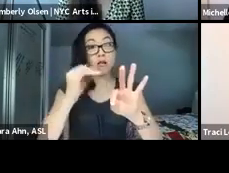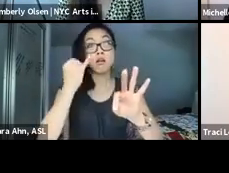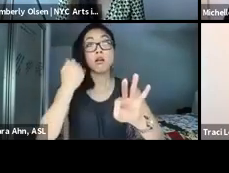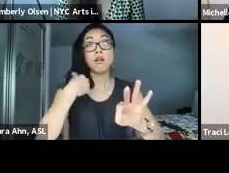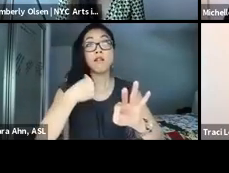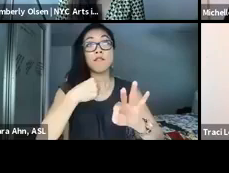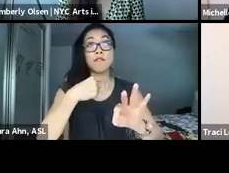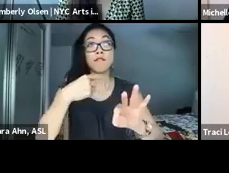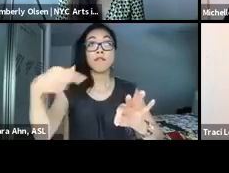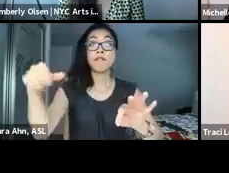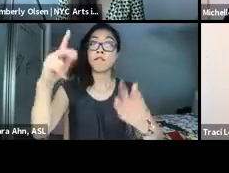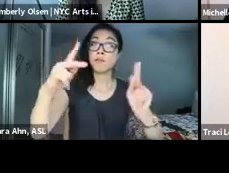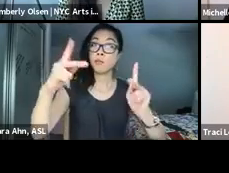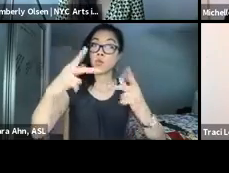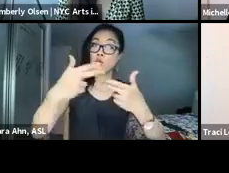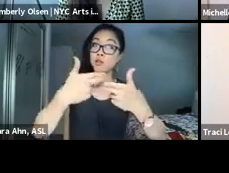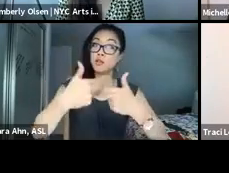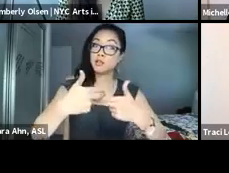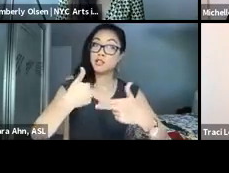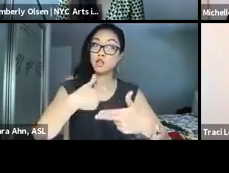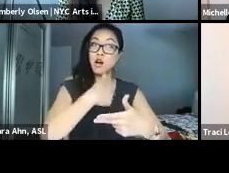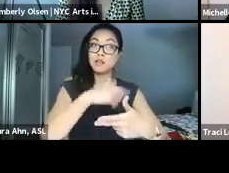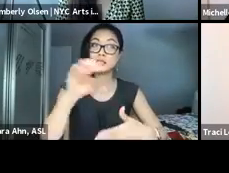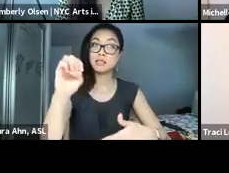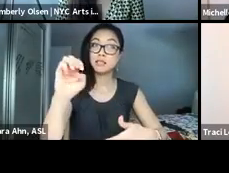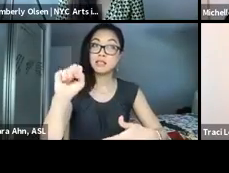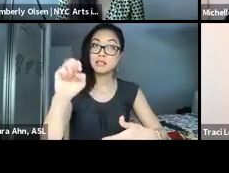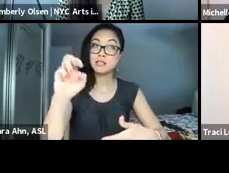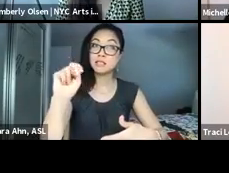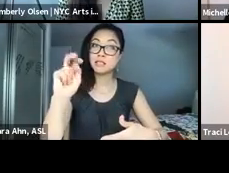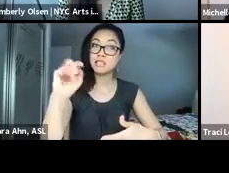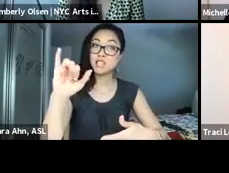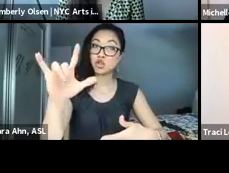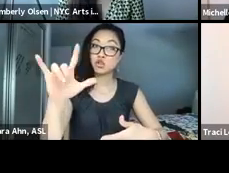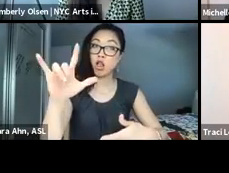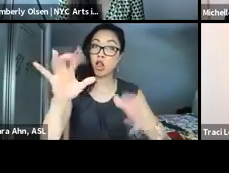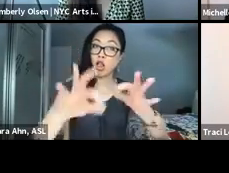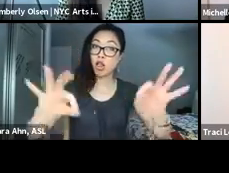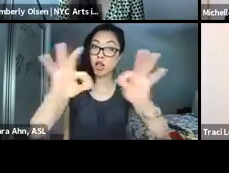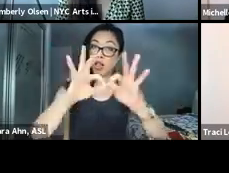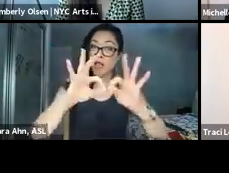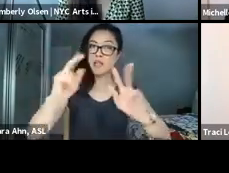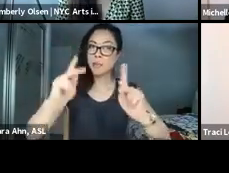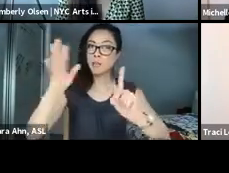would step in and elevate their giving in support us and we would hope that people would